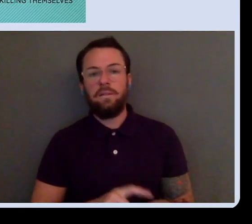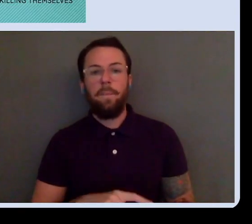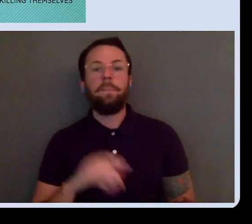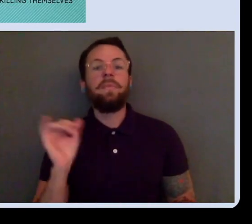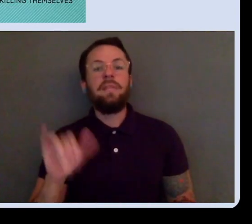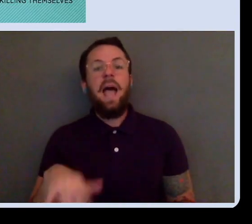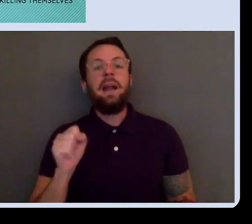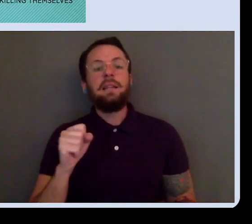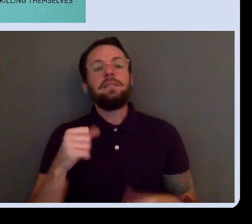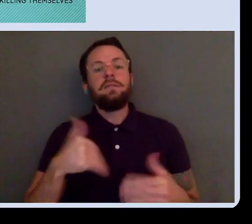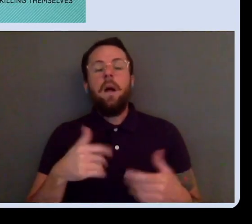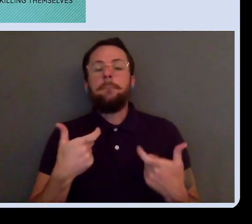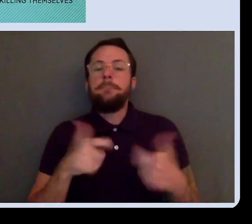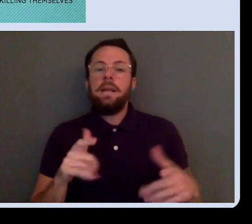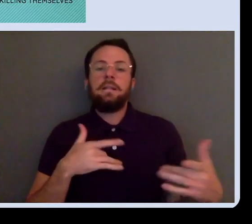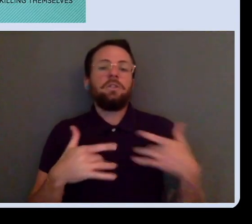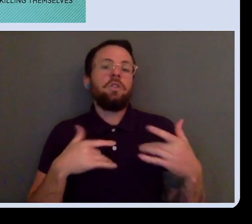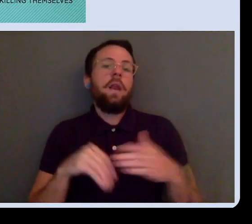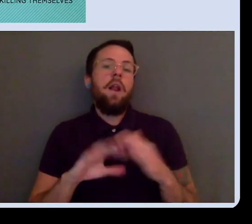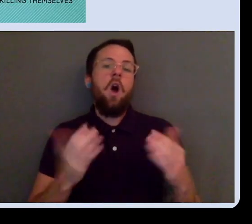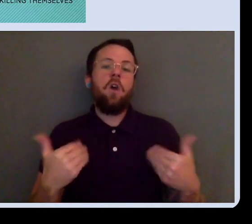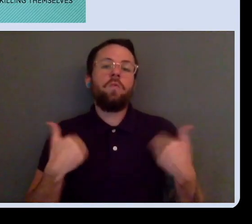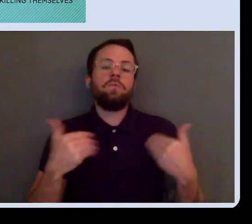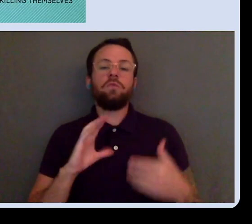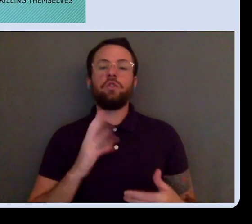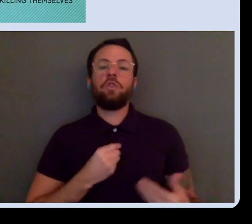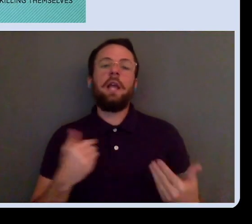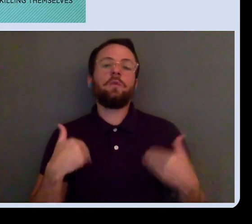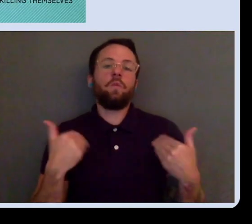We absolutely need to work to reduce that number. That is crucial.